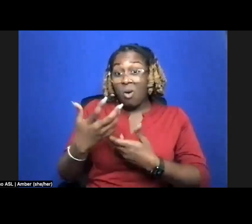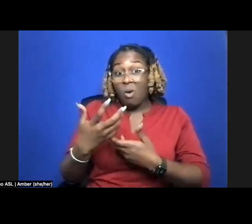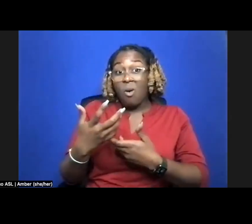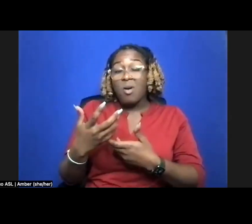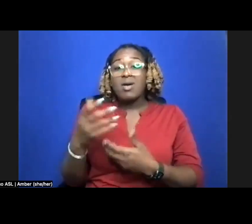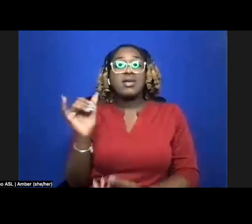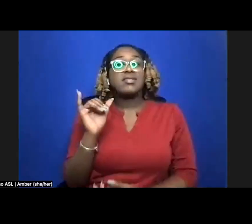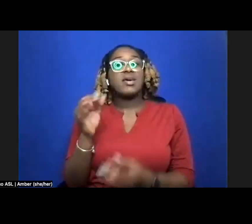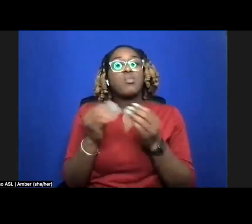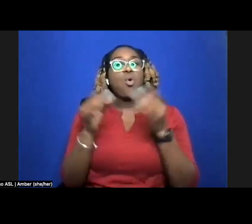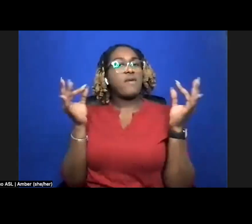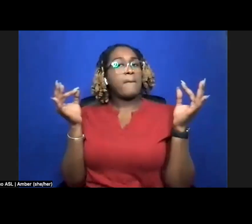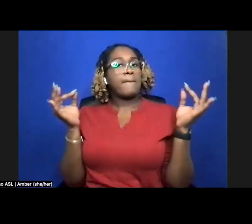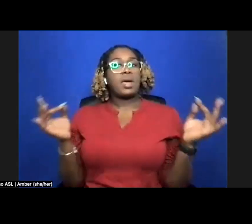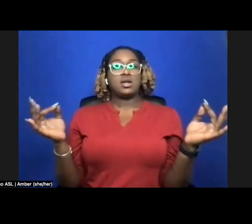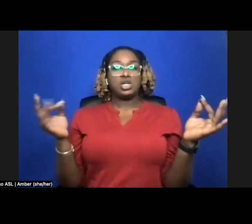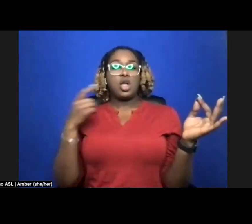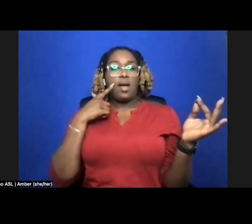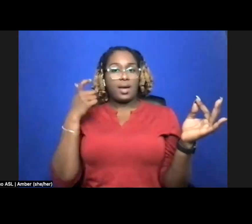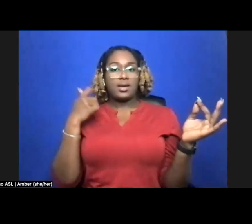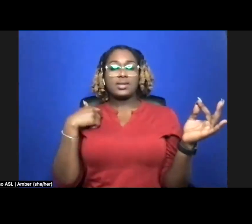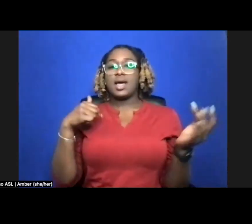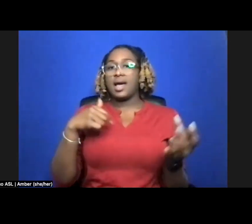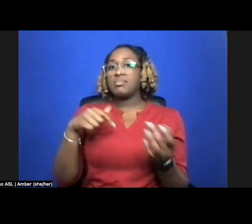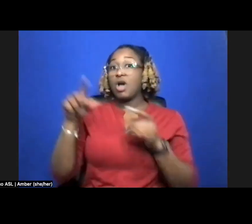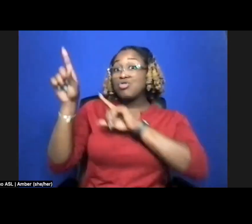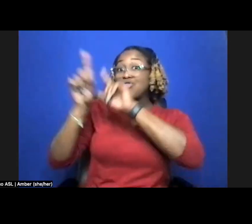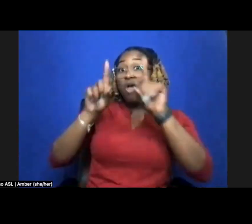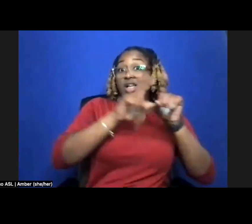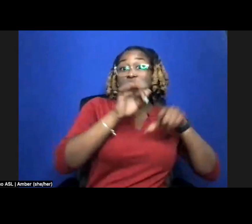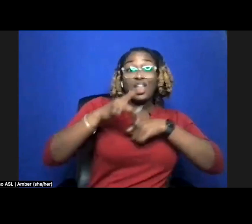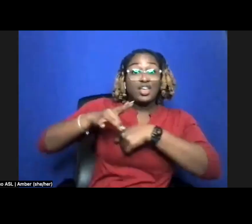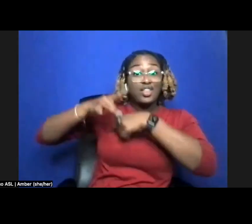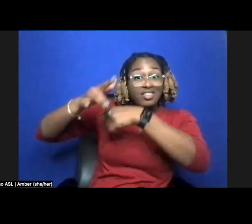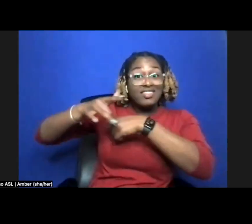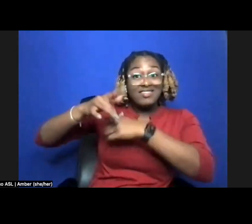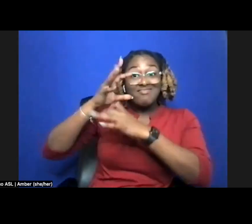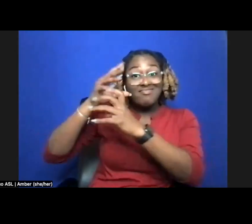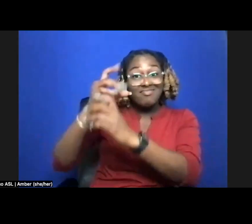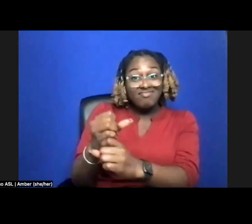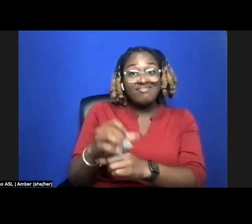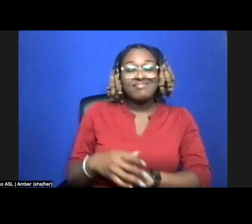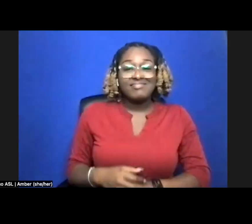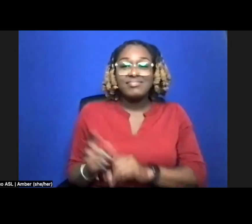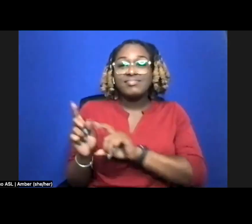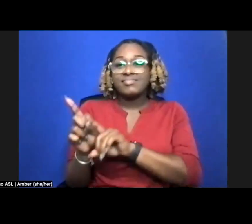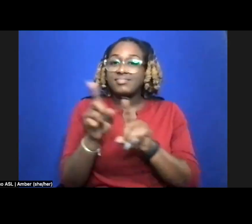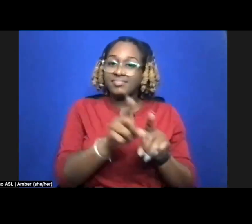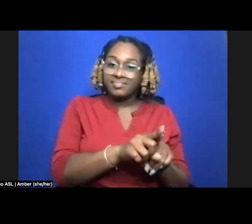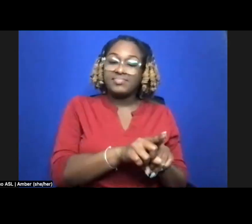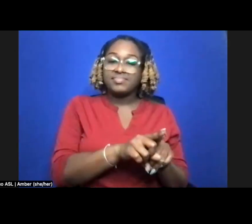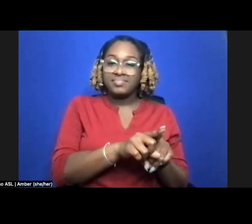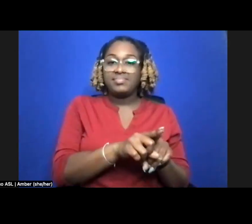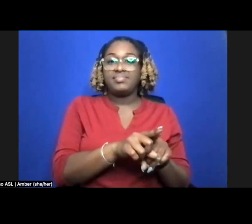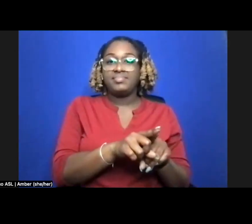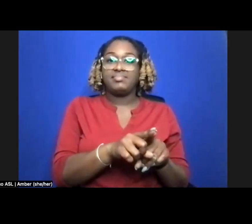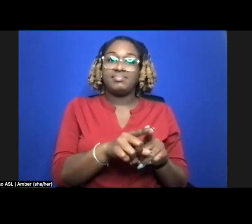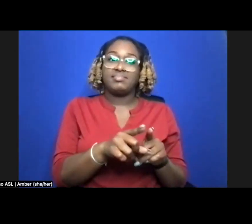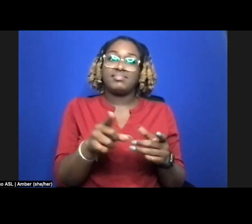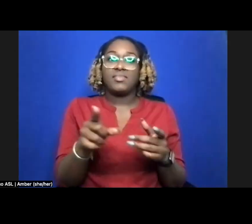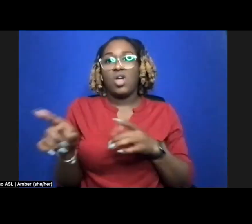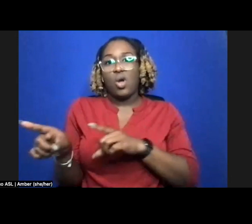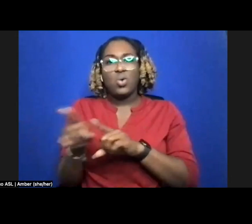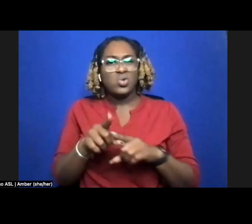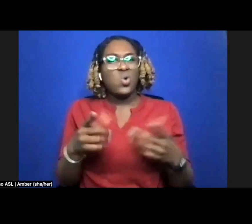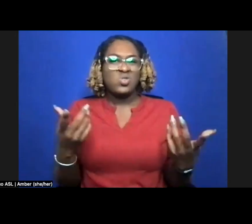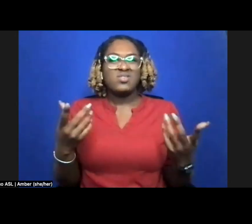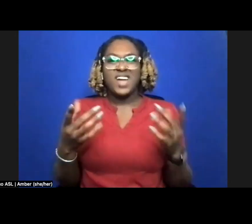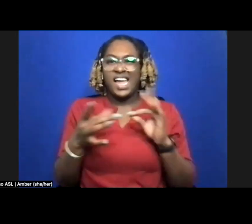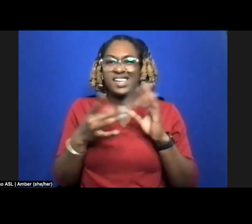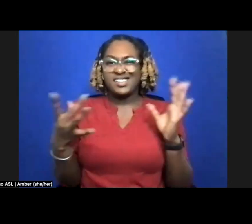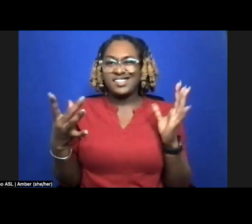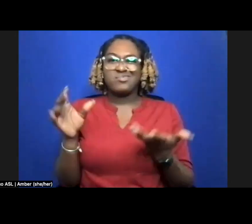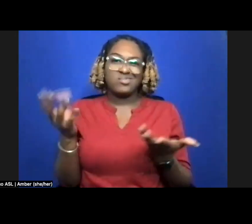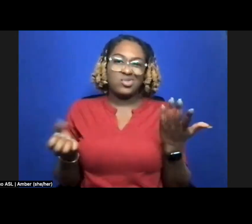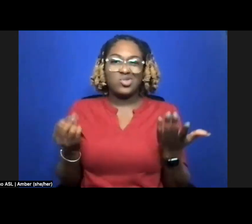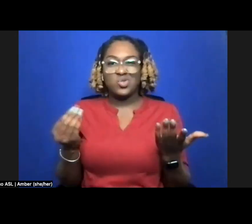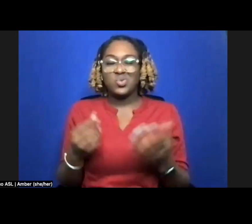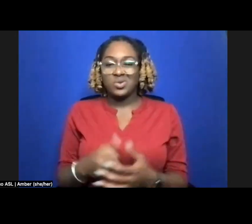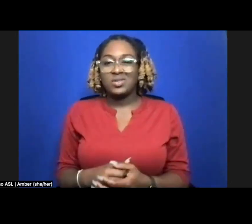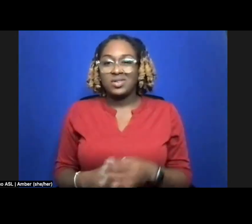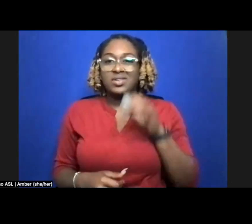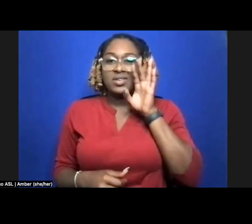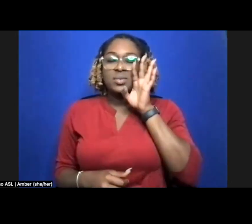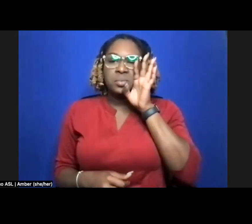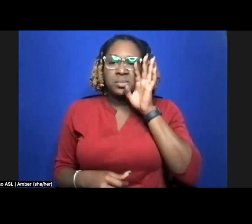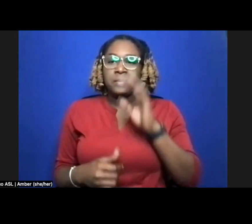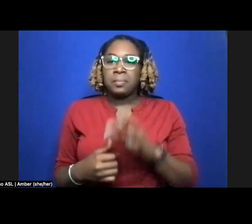I'm an astrology enthusiast, and also chronically dissociate. So, I was thinking, being—trying to be